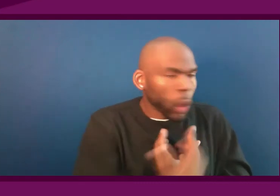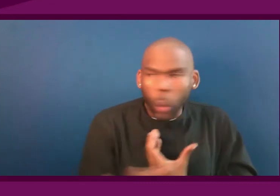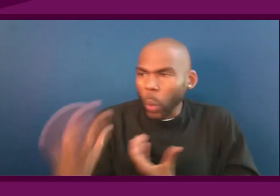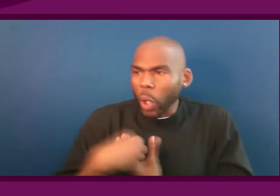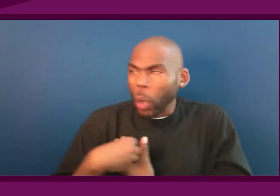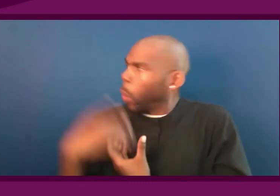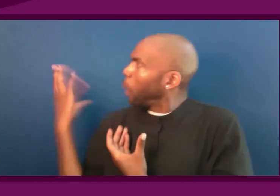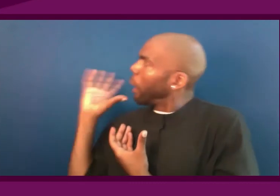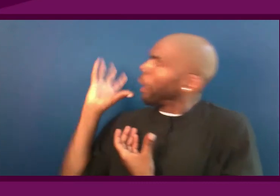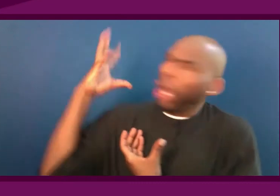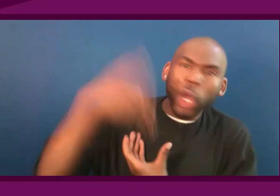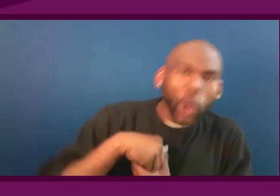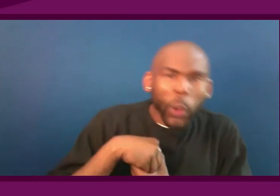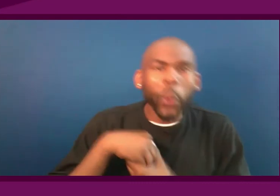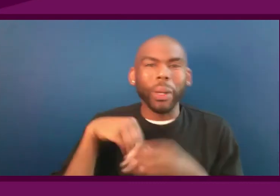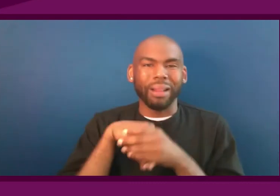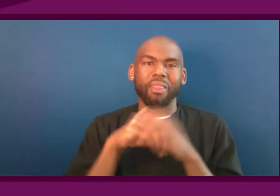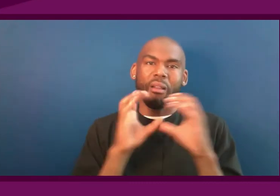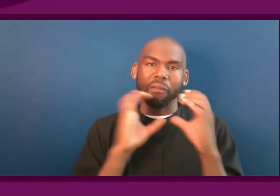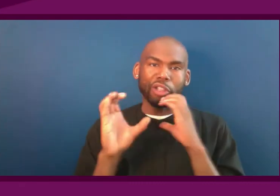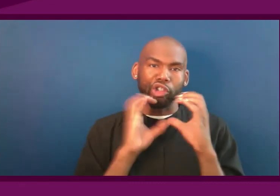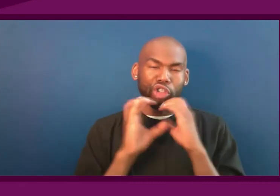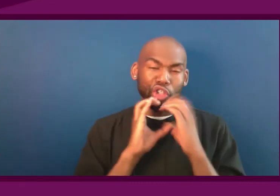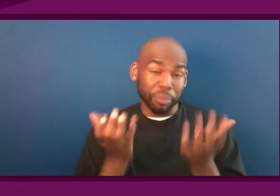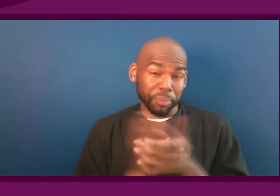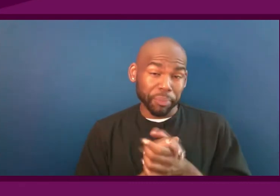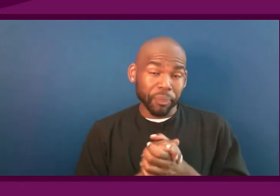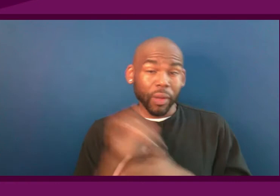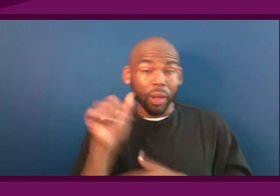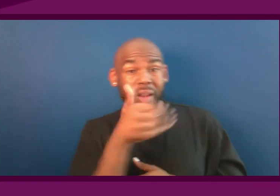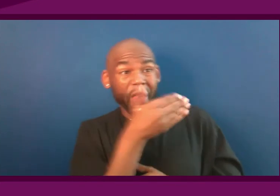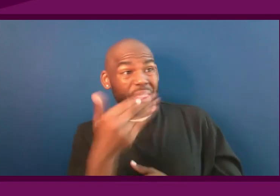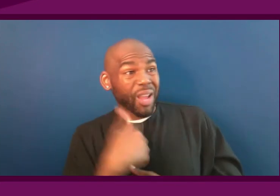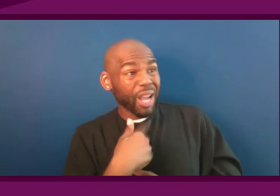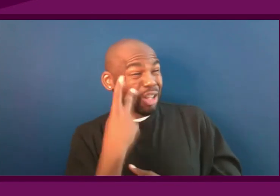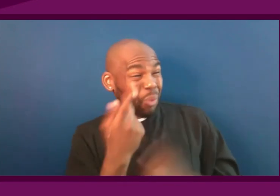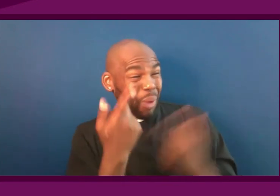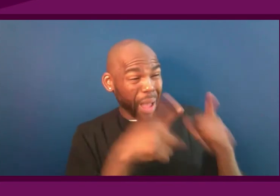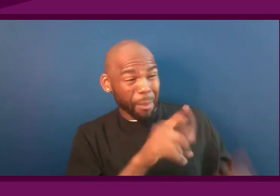especially during the pandemic, I had quite a few younger people, now I'm in my sixties, but